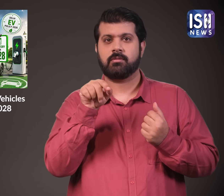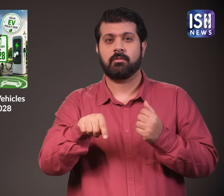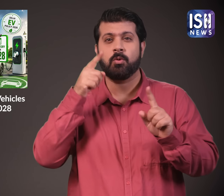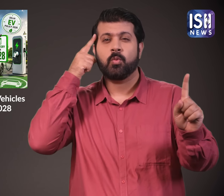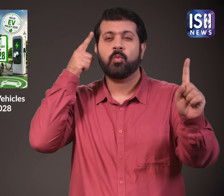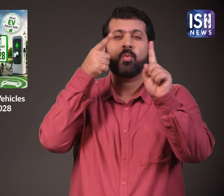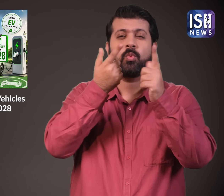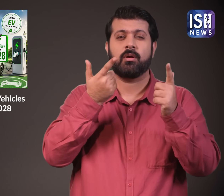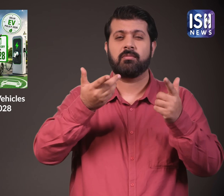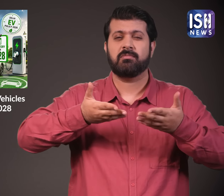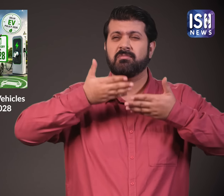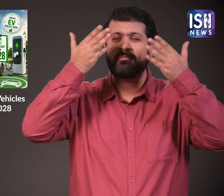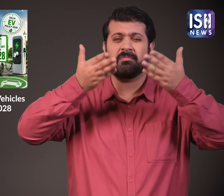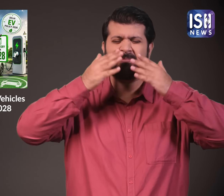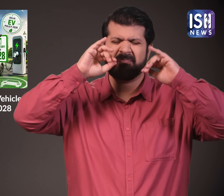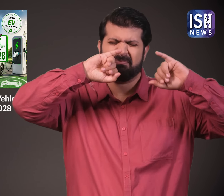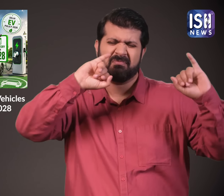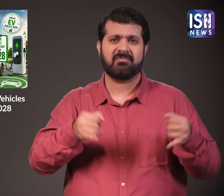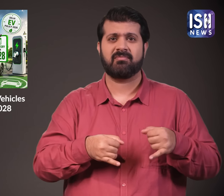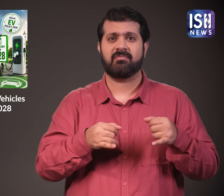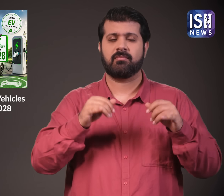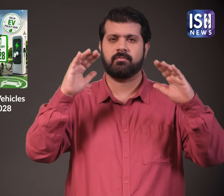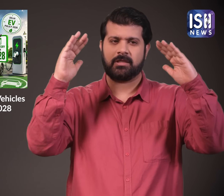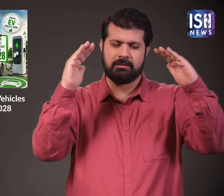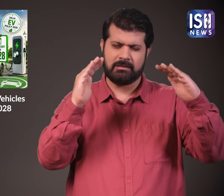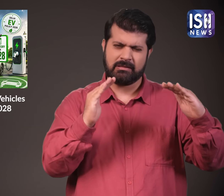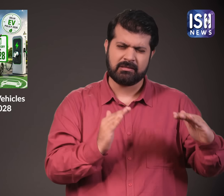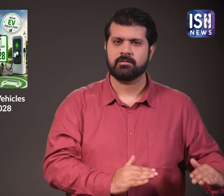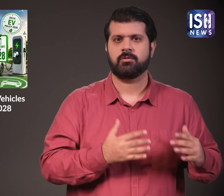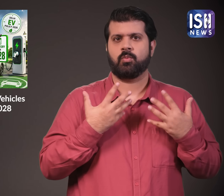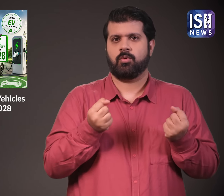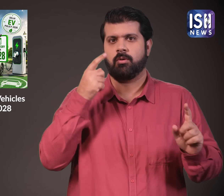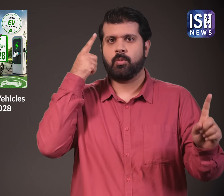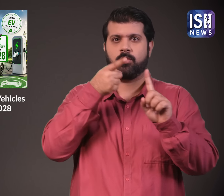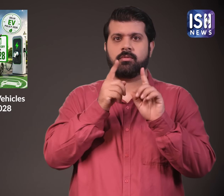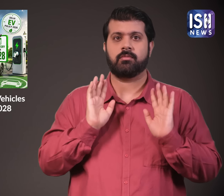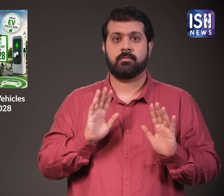It aims to reduce air pollution.